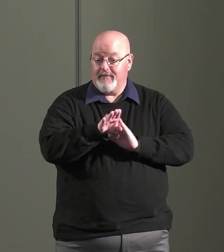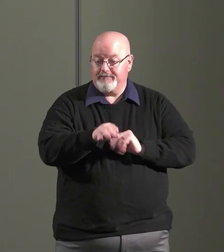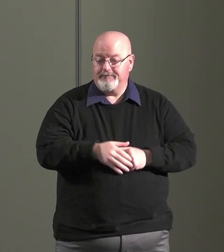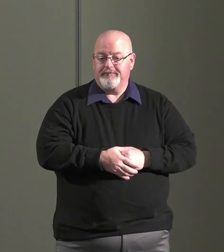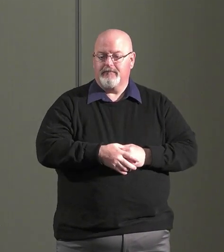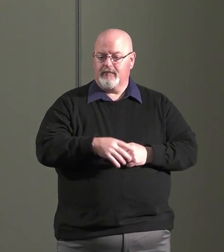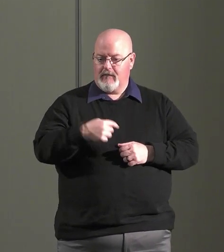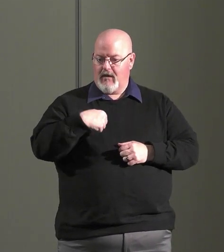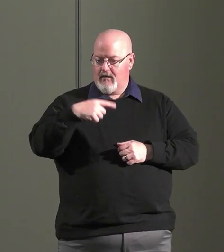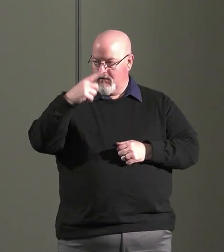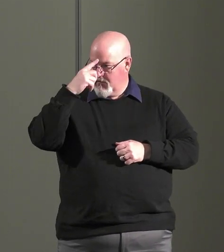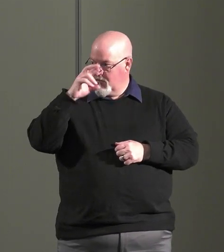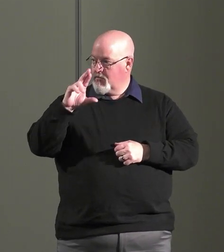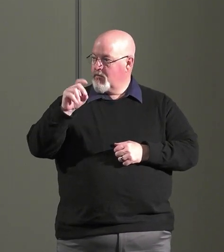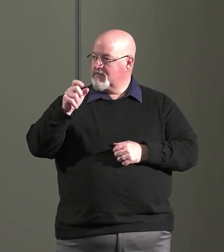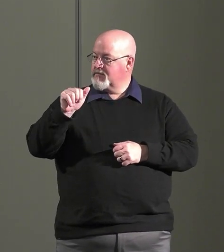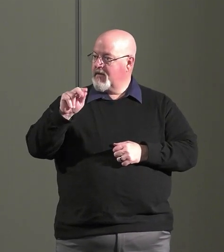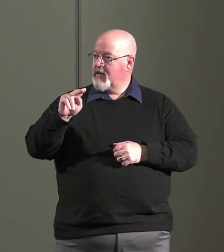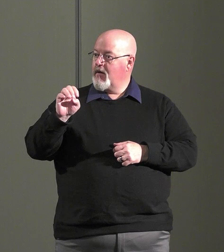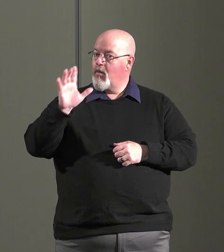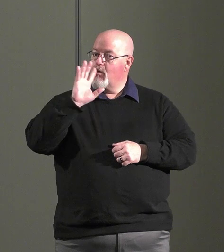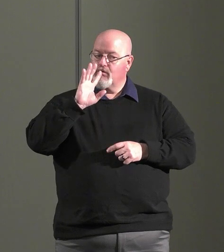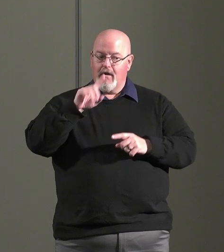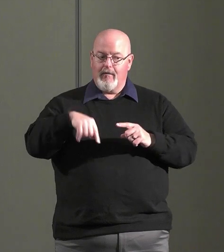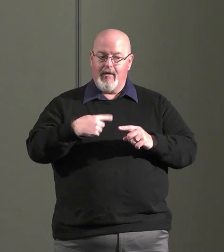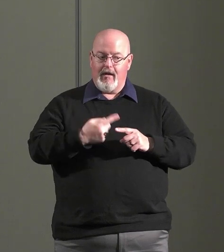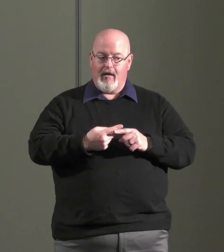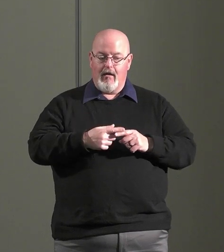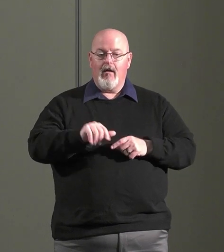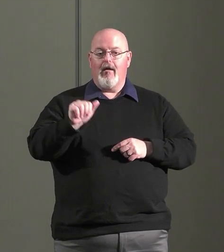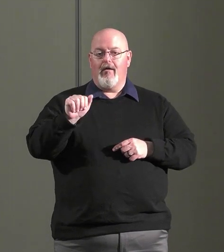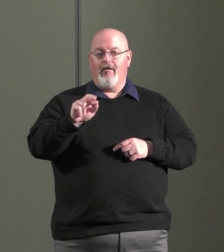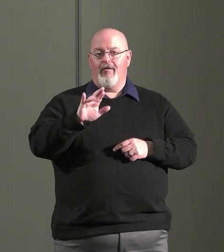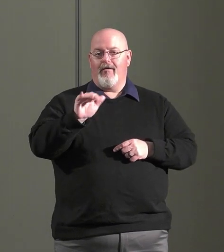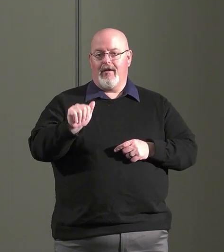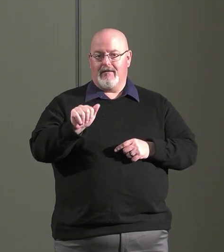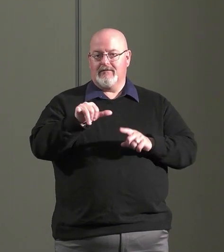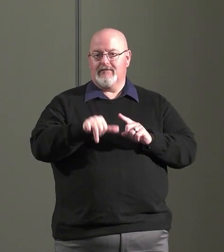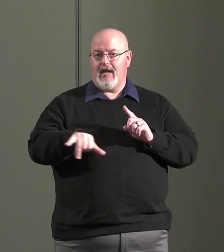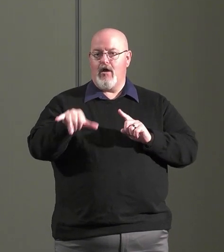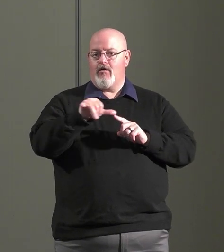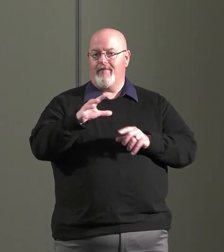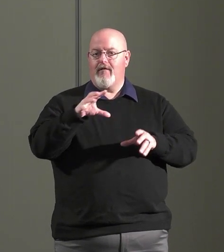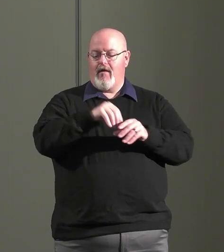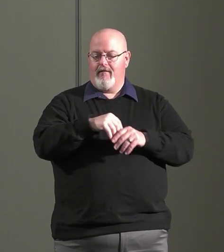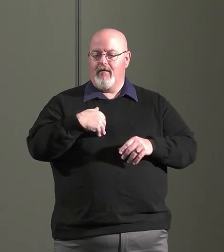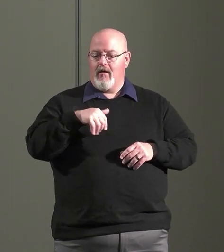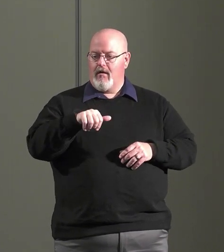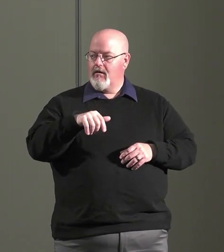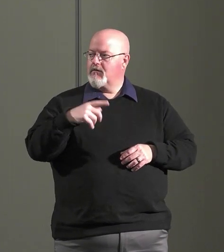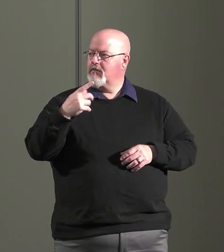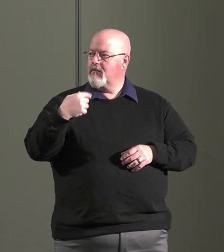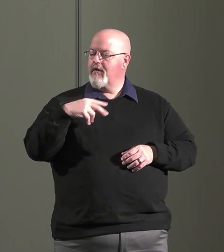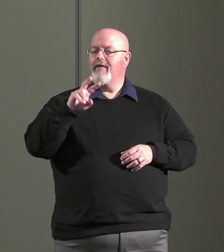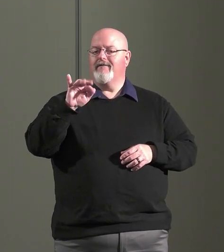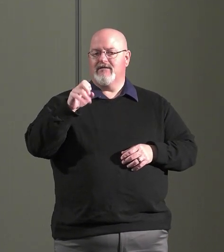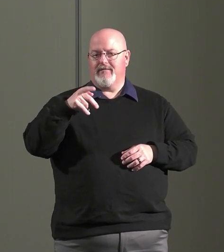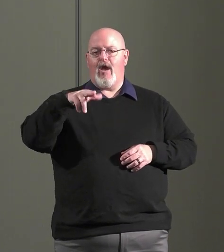I think Roxana will talk about the ARIA standard involvement we have Vispero standard involvement